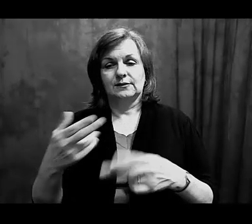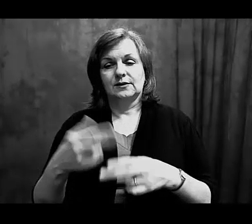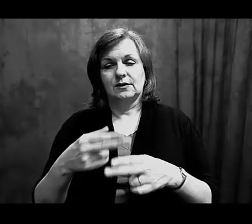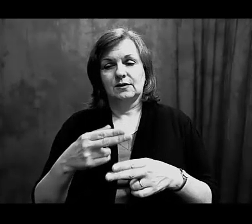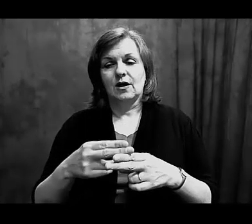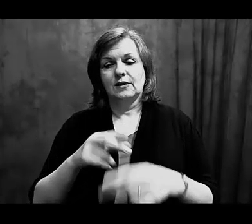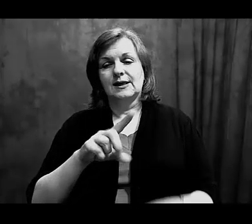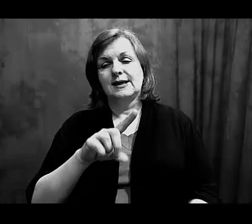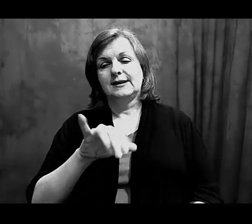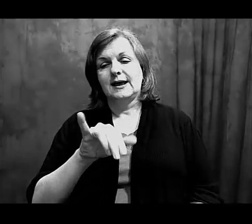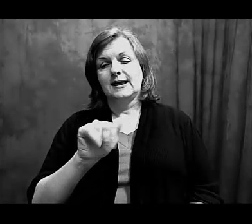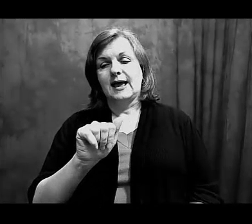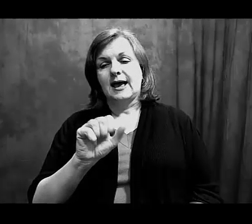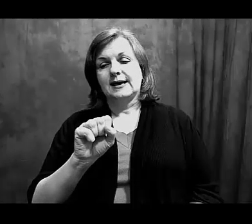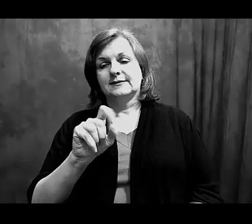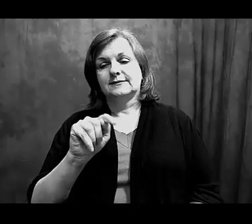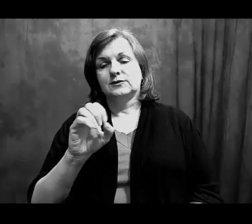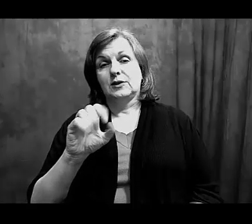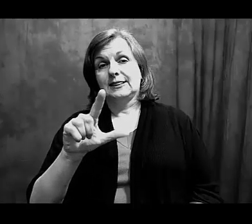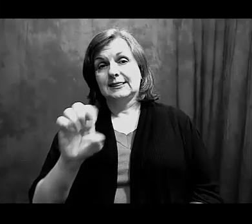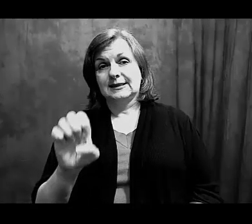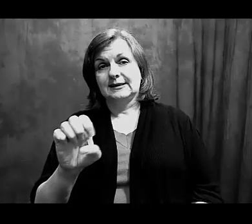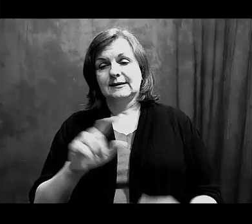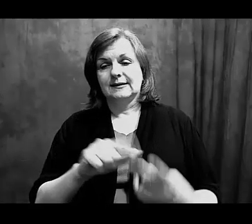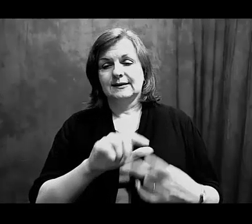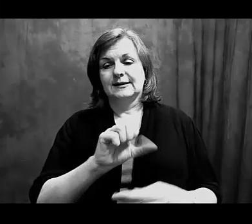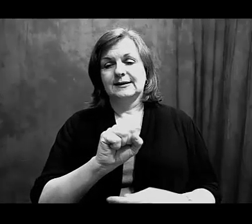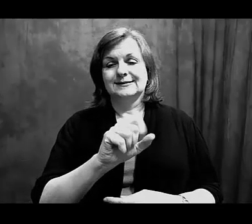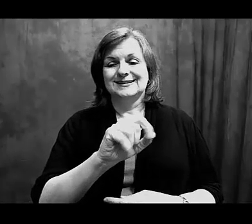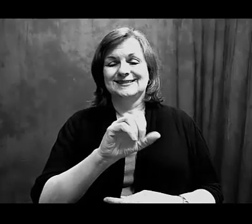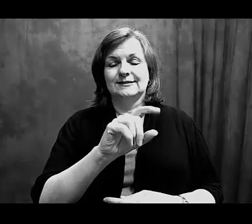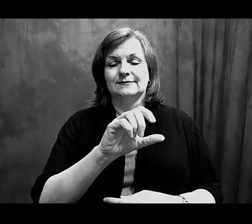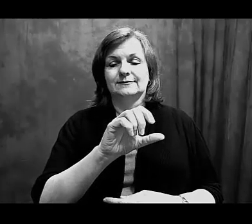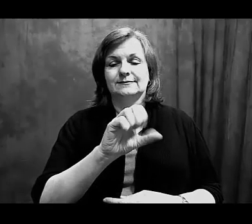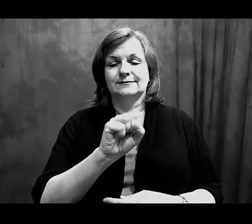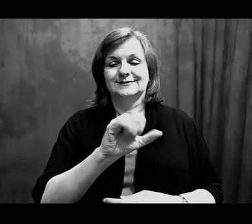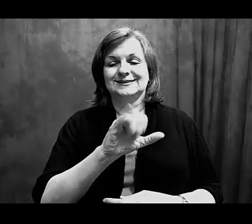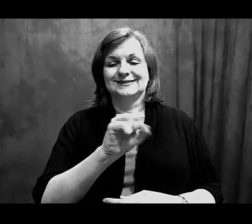so the actual cycle itself of the heart is controlled rythmically